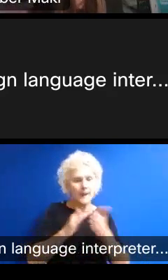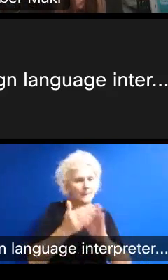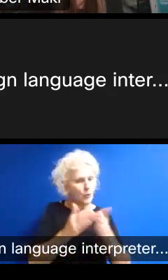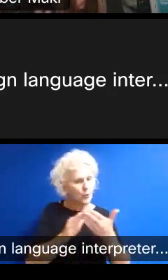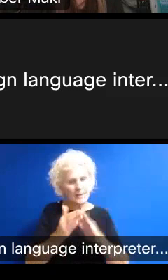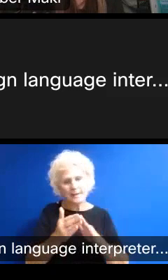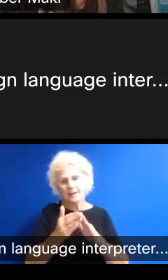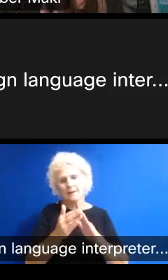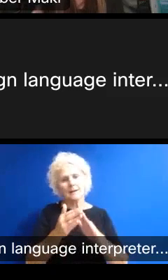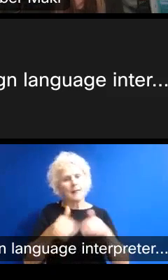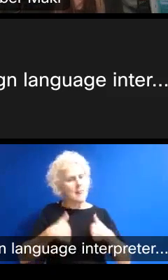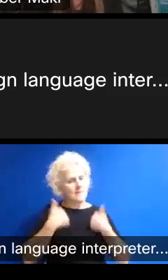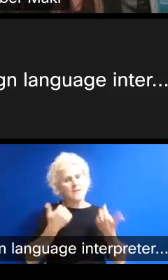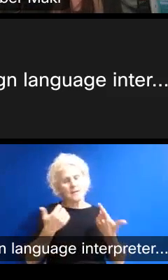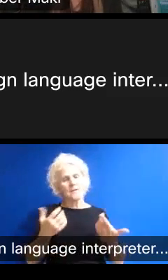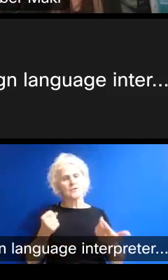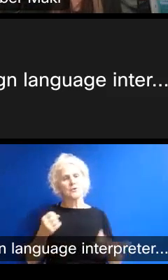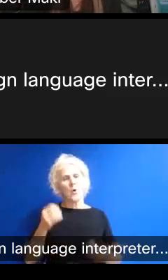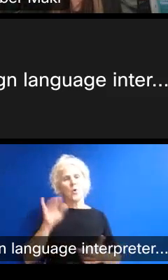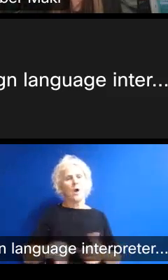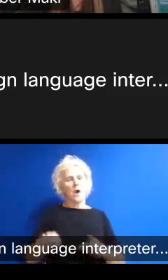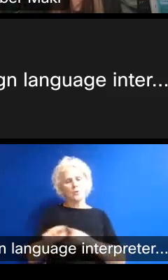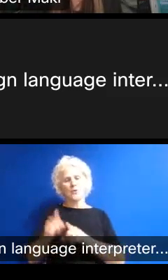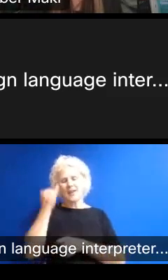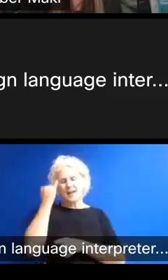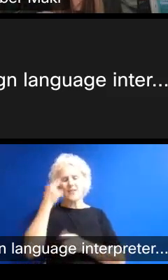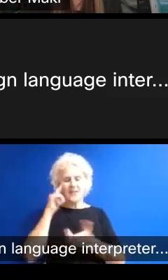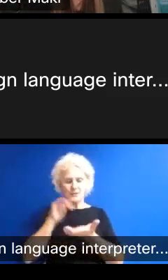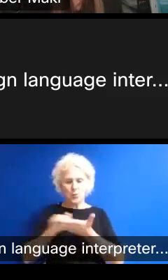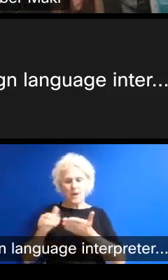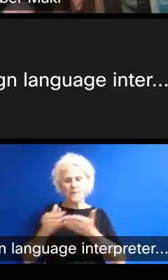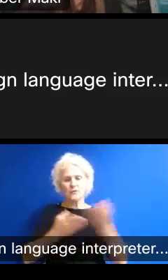In addition, the idea behind this waiver service is to support a person to return